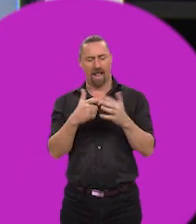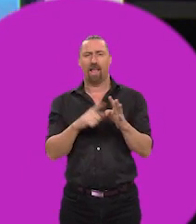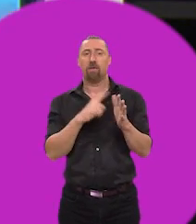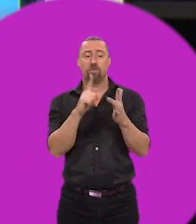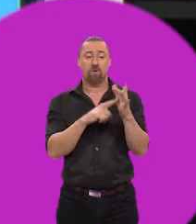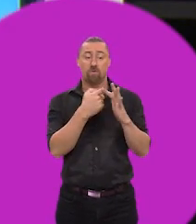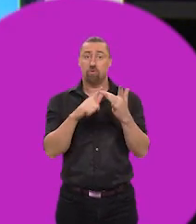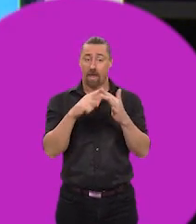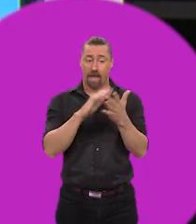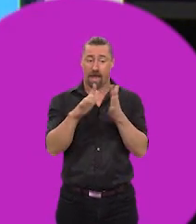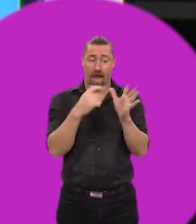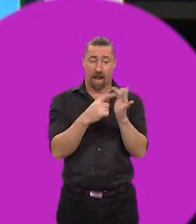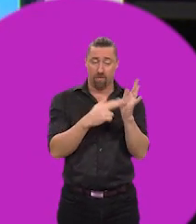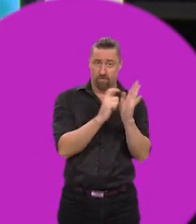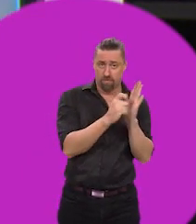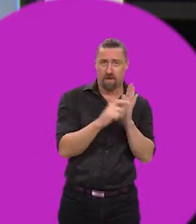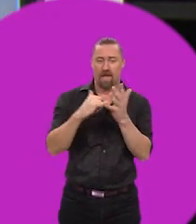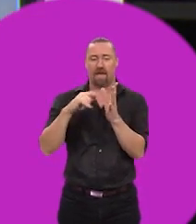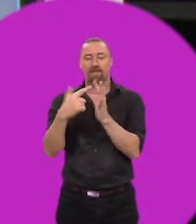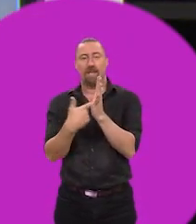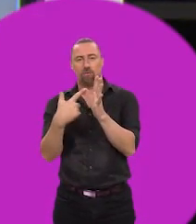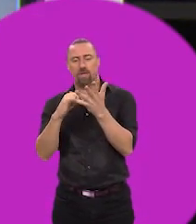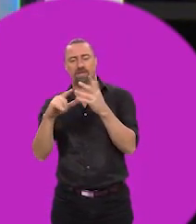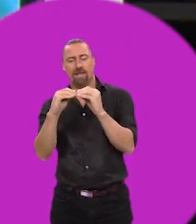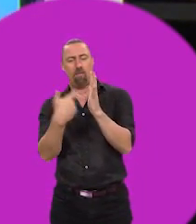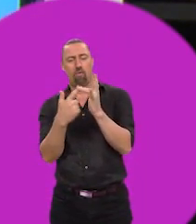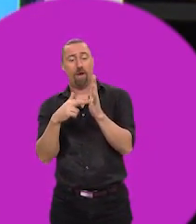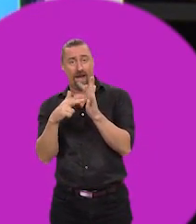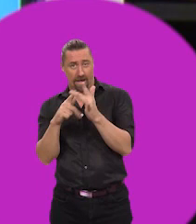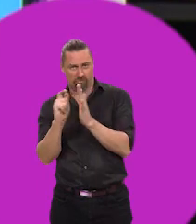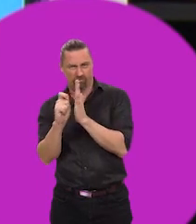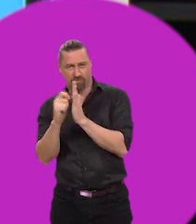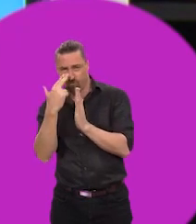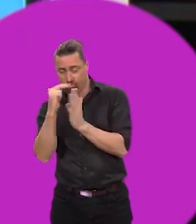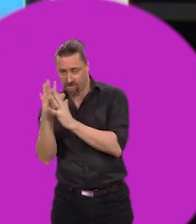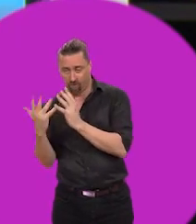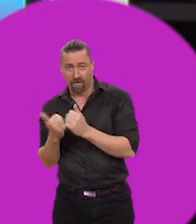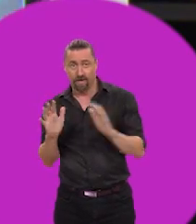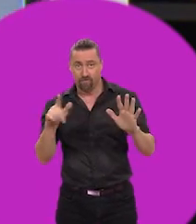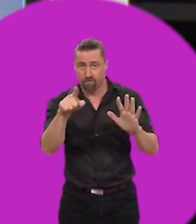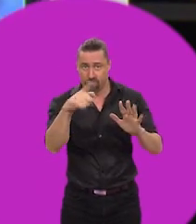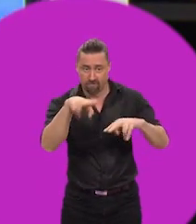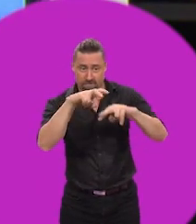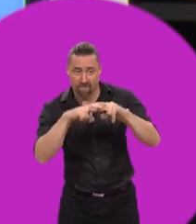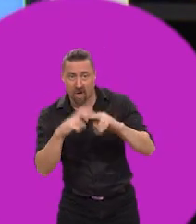and illustrated by Sandra Severgnini. Are you comfortable? Settled in ready for the story? Here we go.